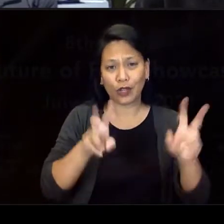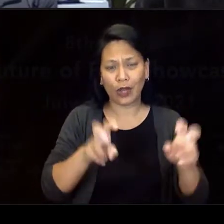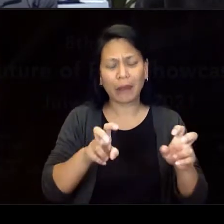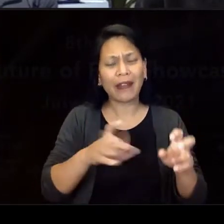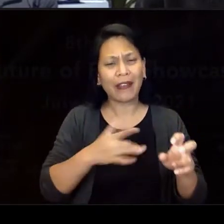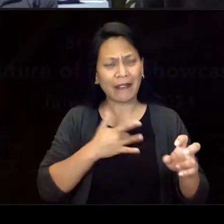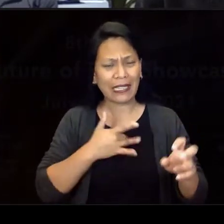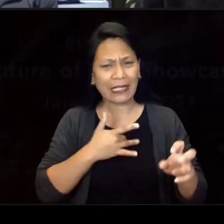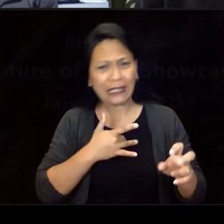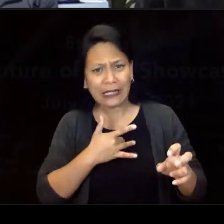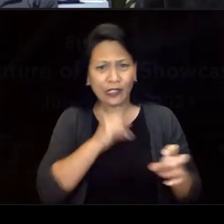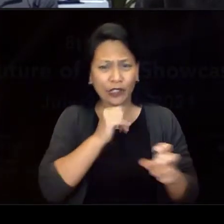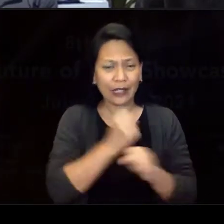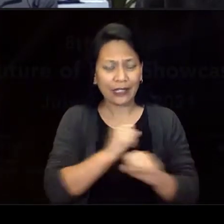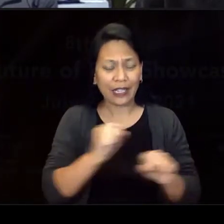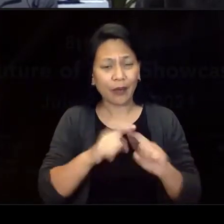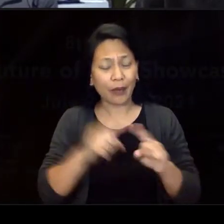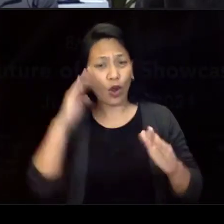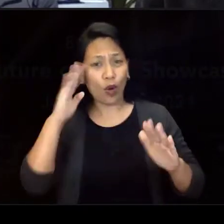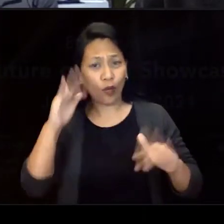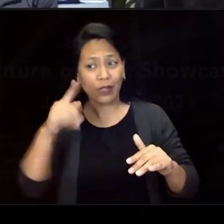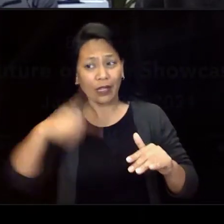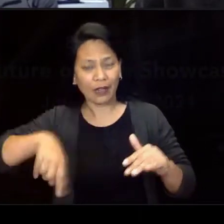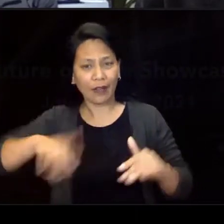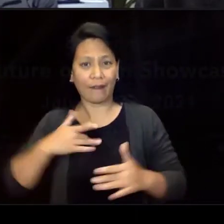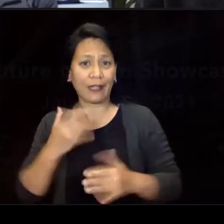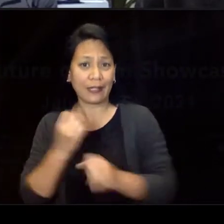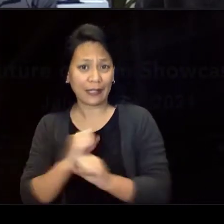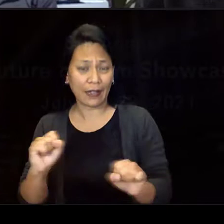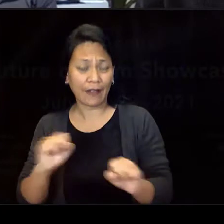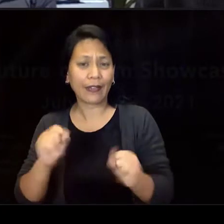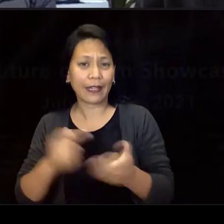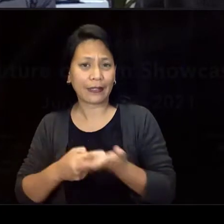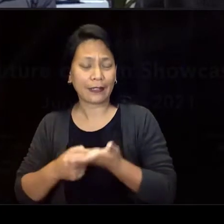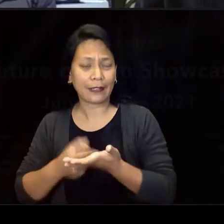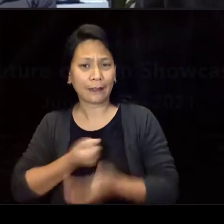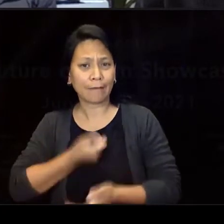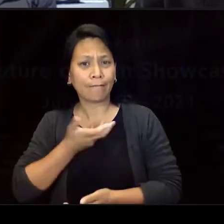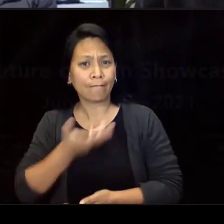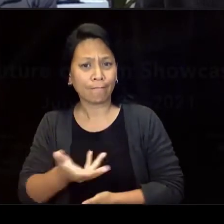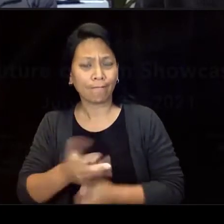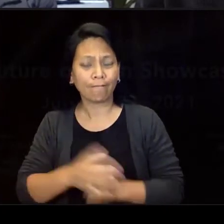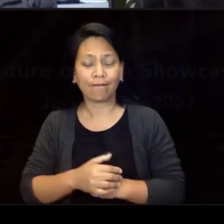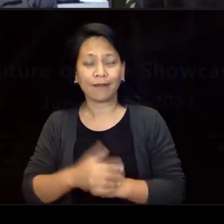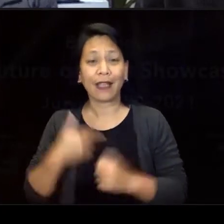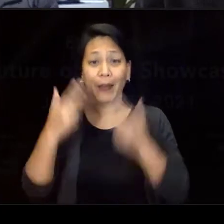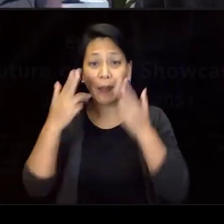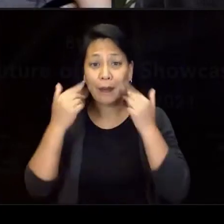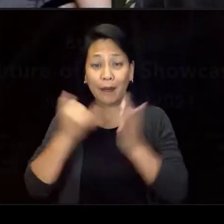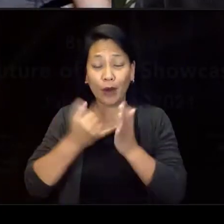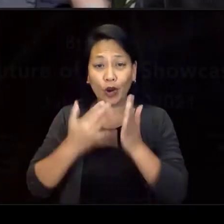that space today, but also be honest with what we have to say. We have makeup artist, Mikey Elliott in the room.